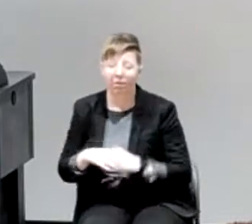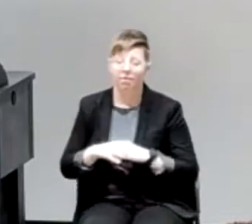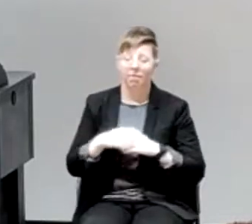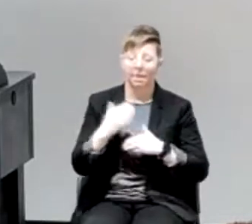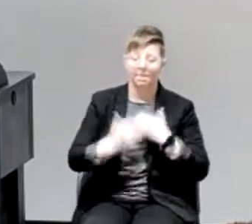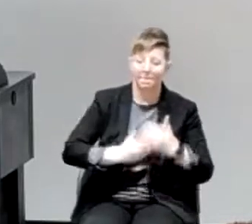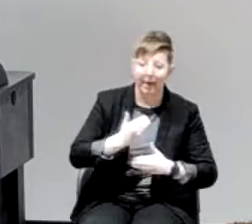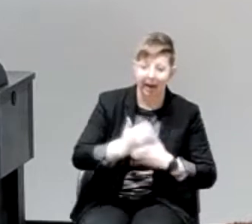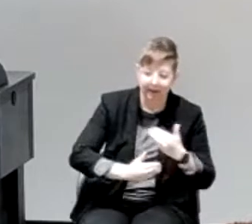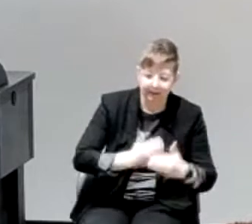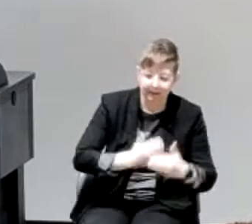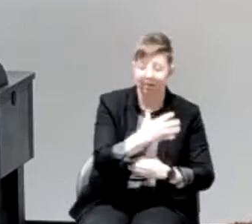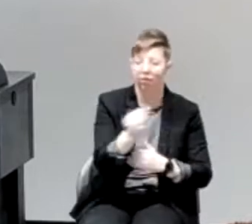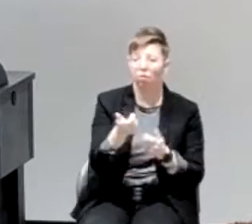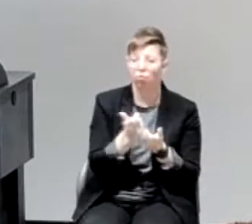If it feels big -- news flash -- it's been big.